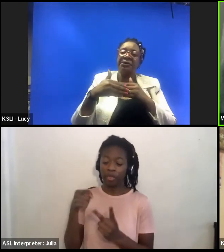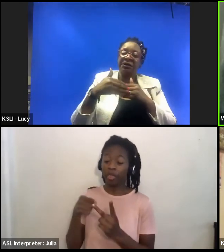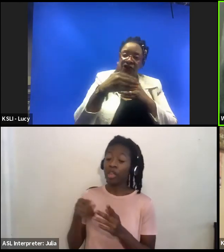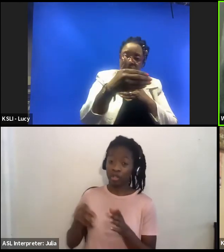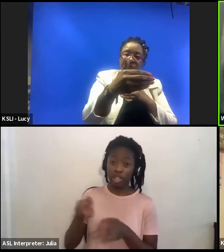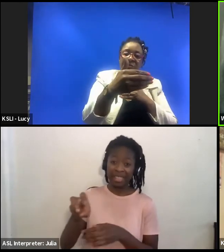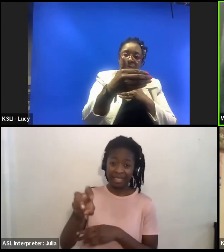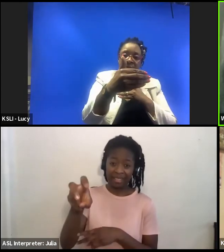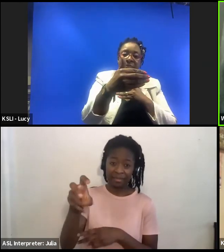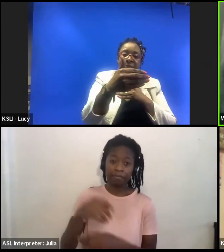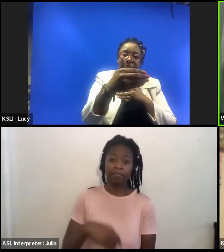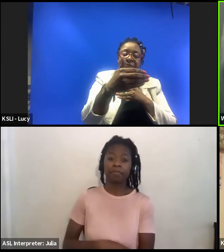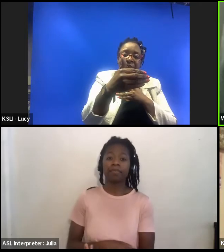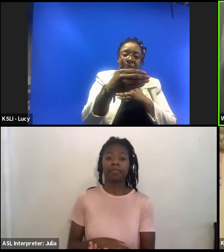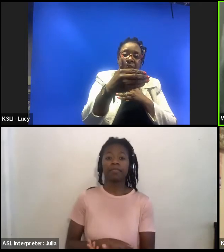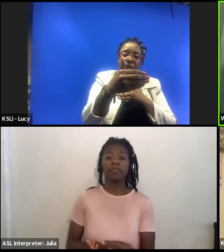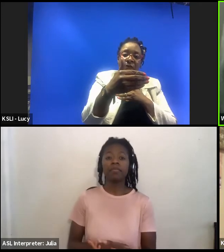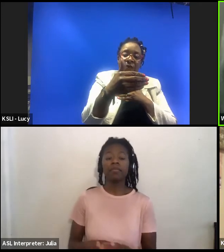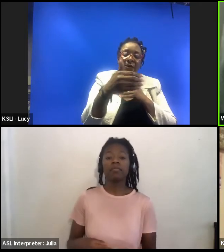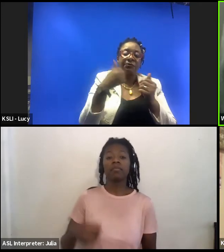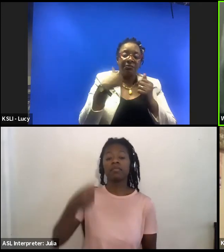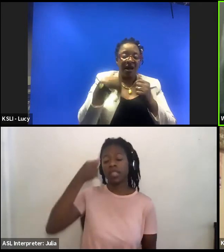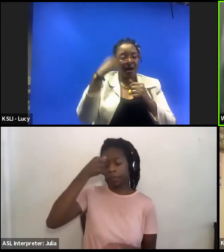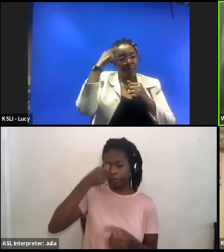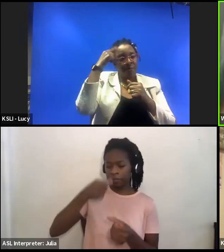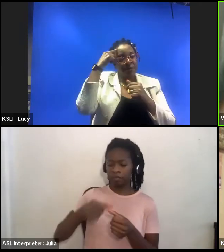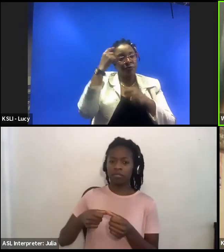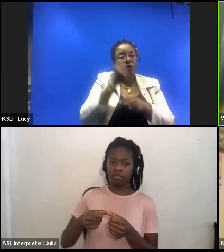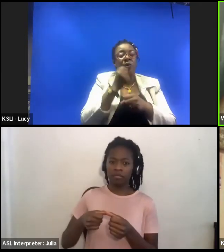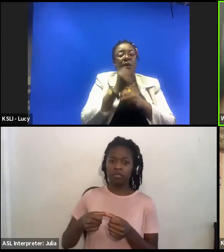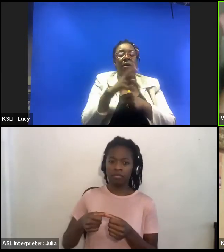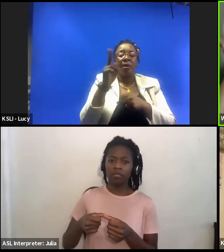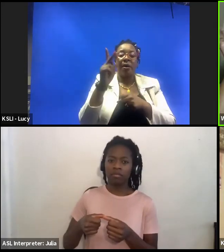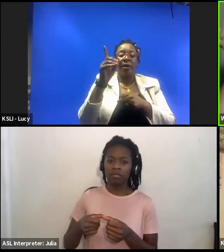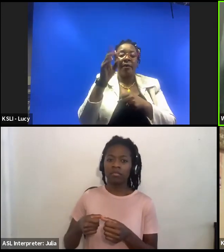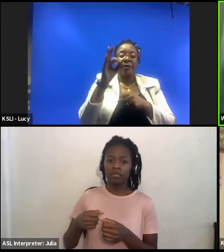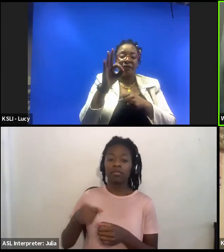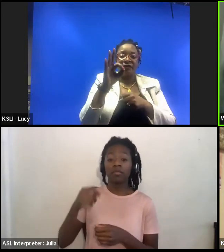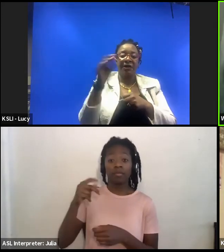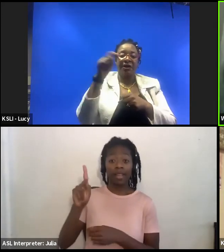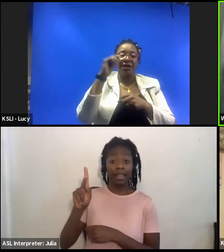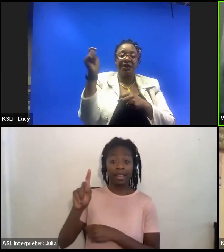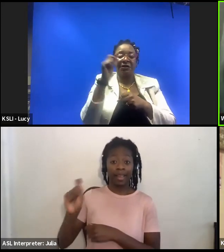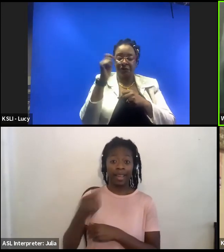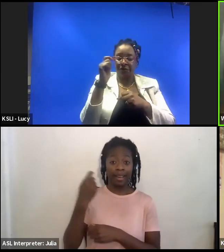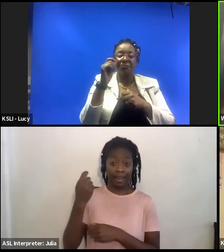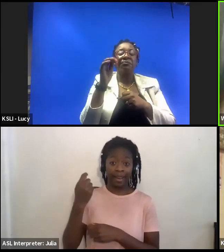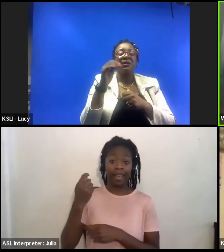I remember during KITF, the Kenya International Theater Festival, it was high pressure.